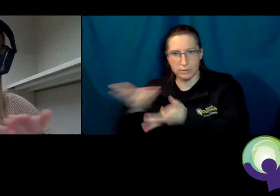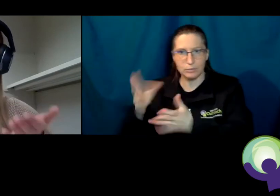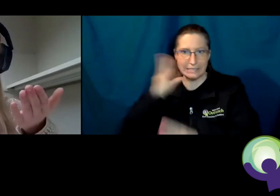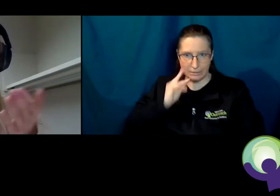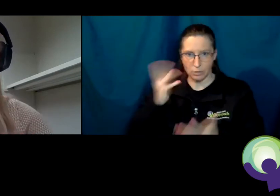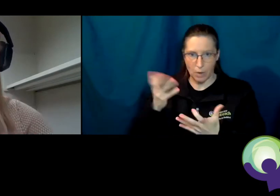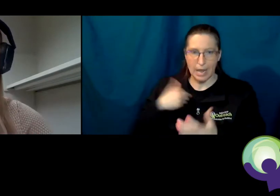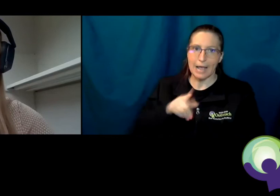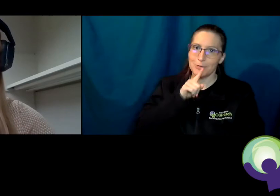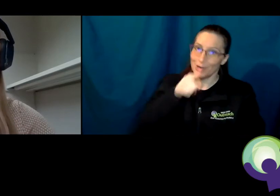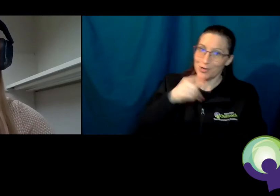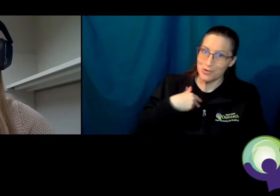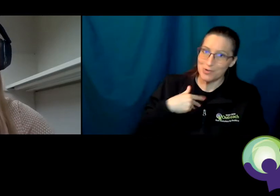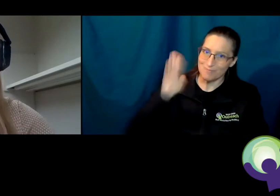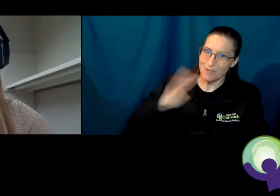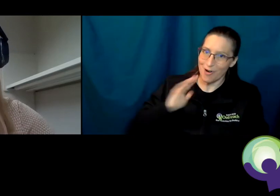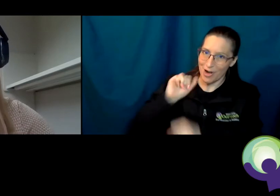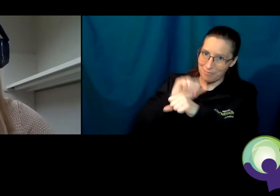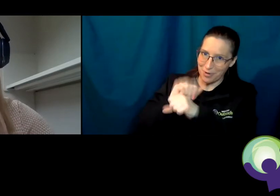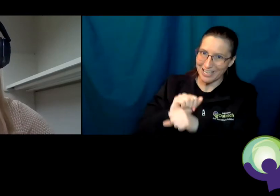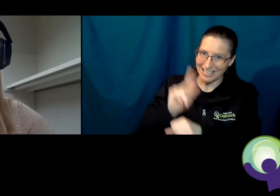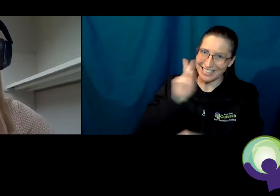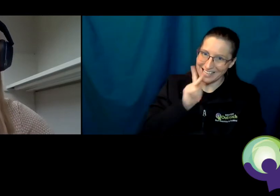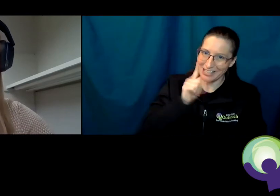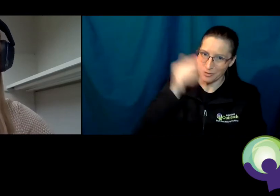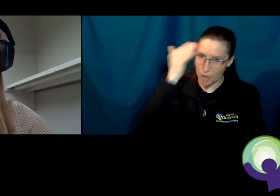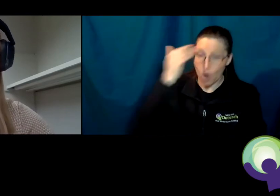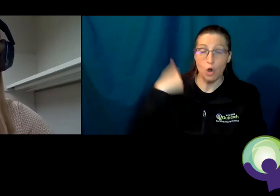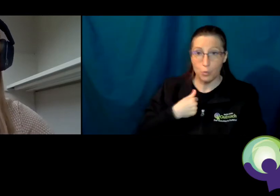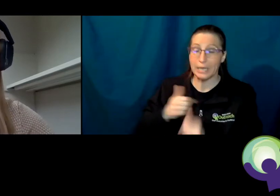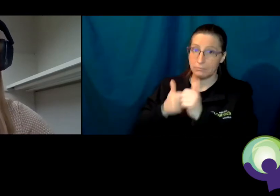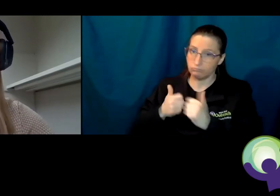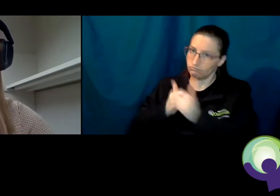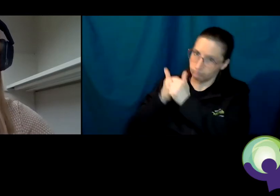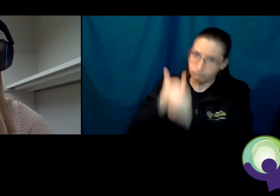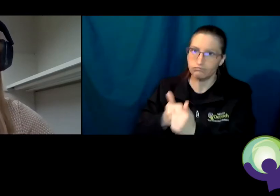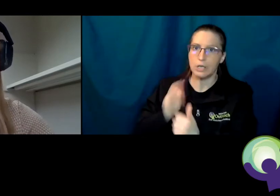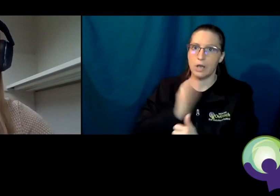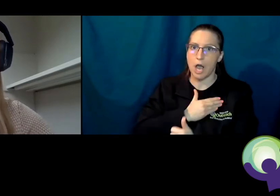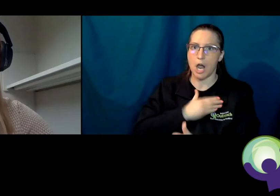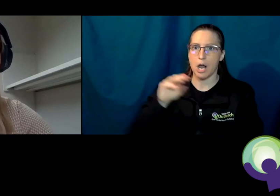hope you can attest to it too that we really do live by our mission statement here and treating